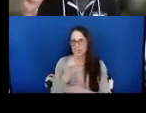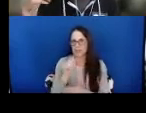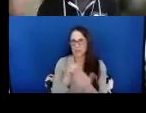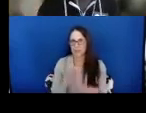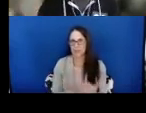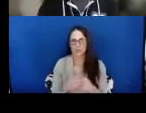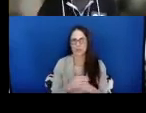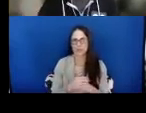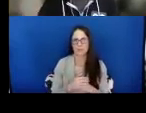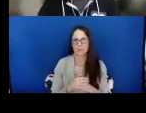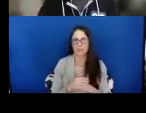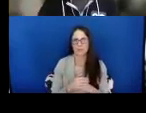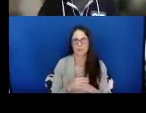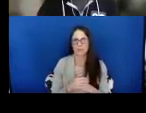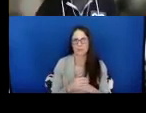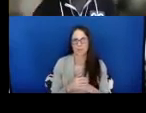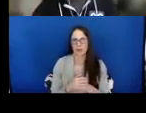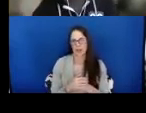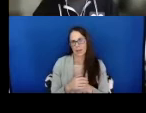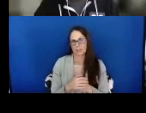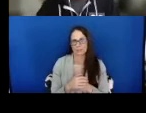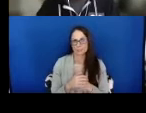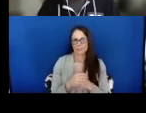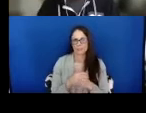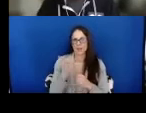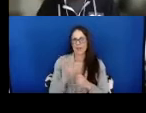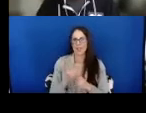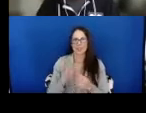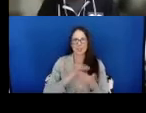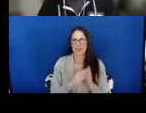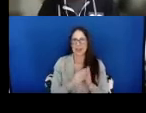then that just came, the, the, the default. 16:24:52 by mid March of 2020.